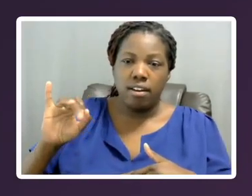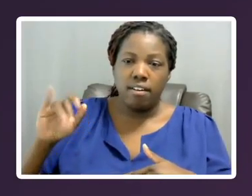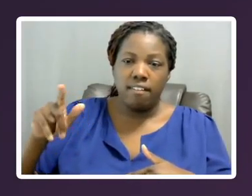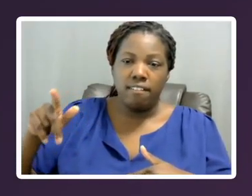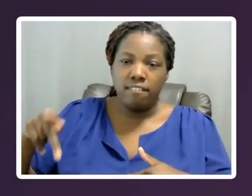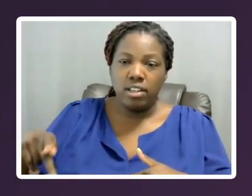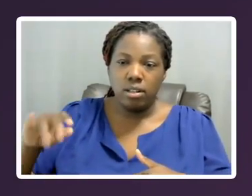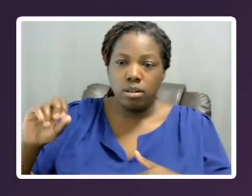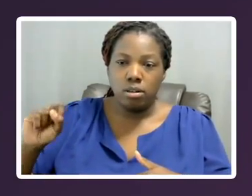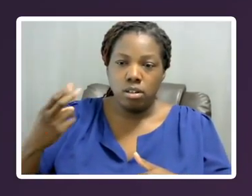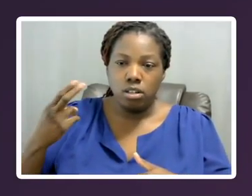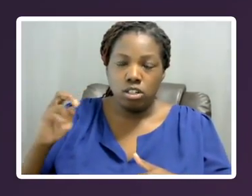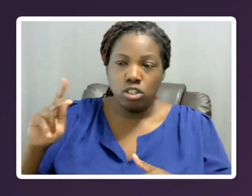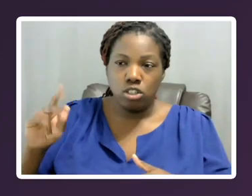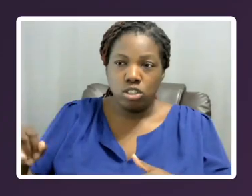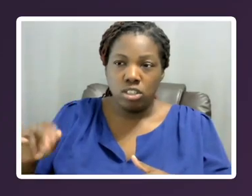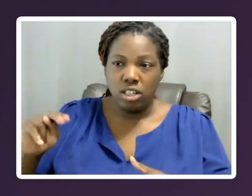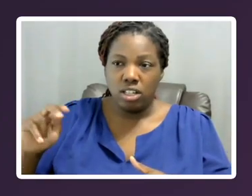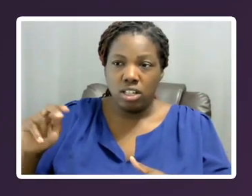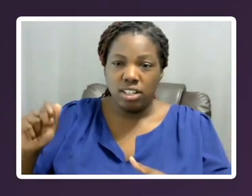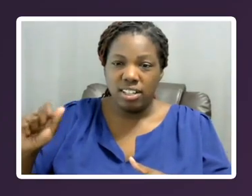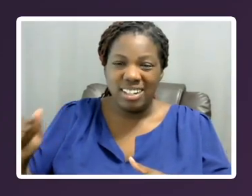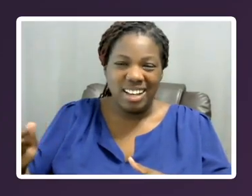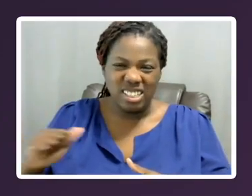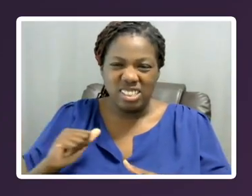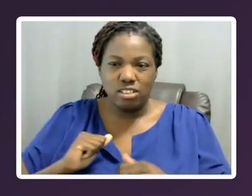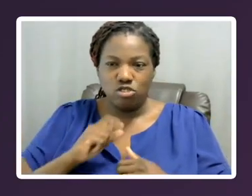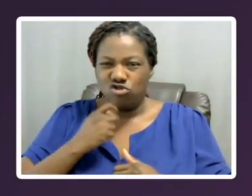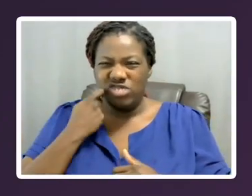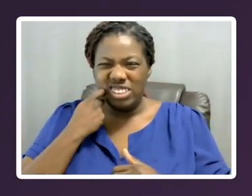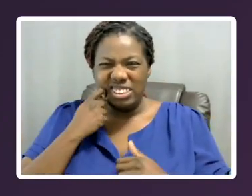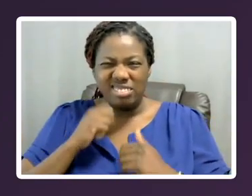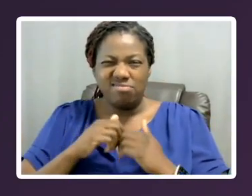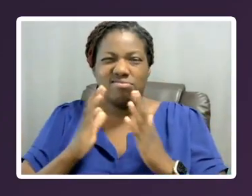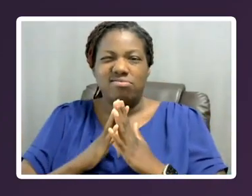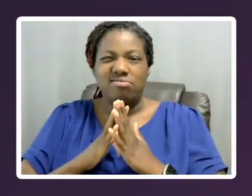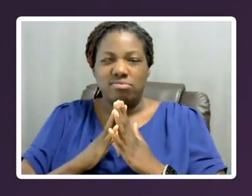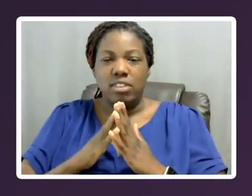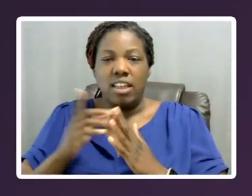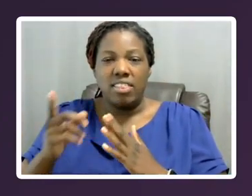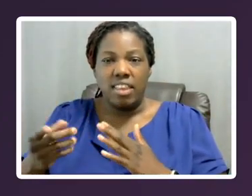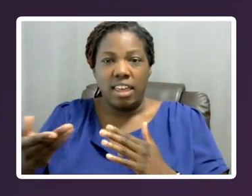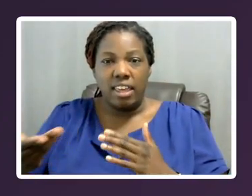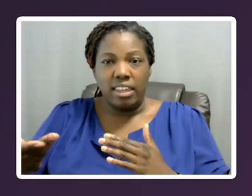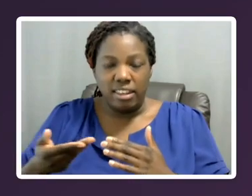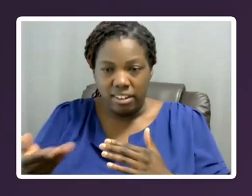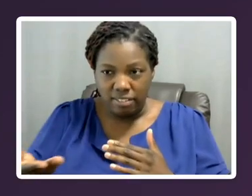just been created a couple years prior. And they had invited these photojournalists, these artists,